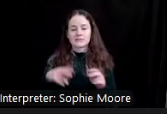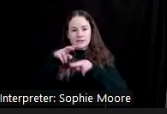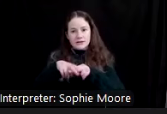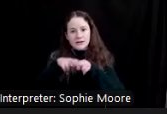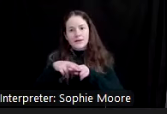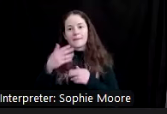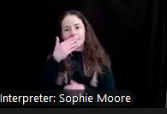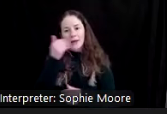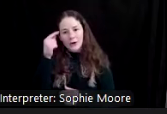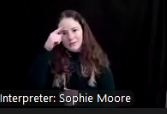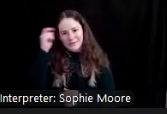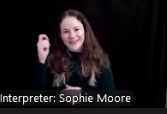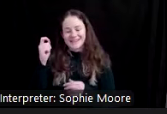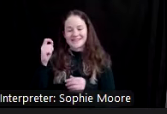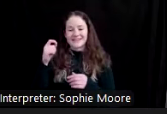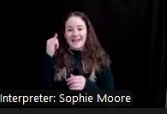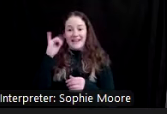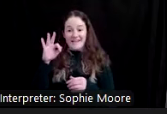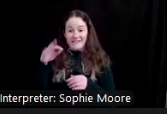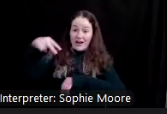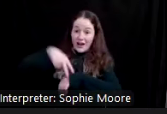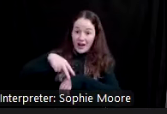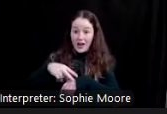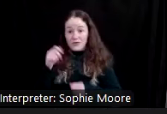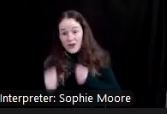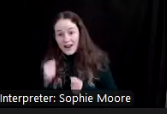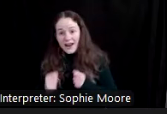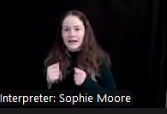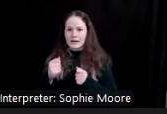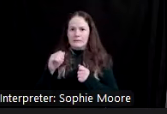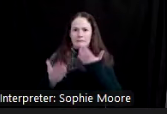safe to participate. So, wheelchair allows her to be able to participate. On the right hand side, we have sit down